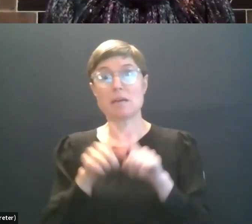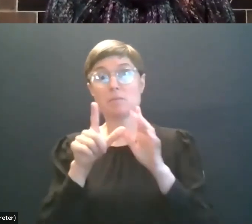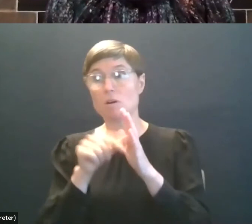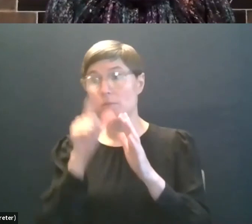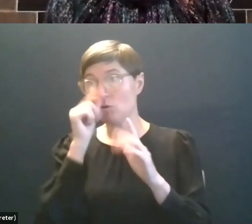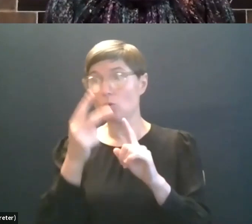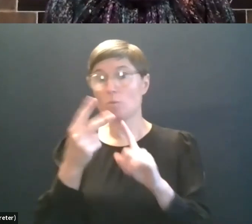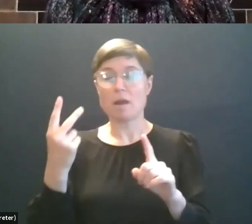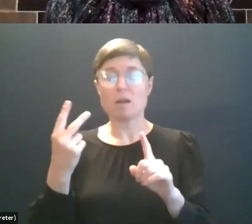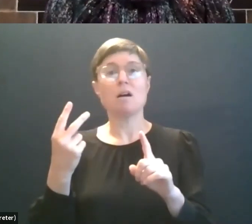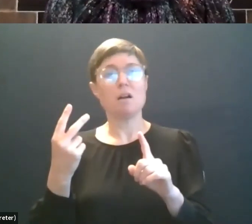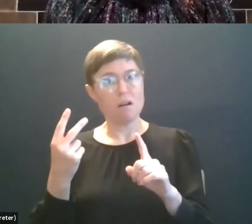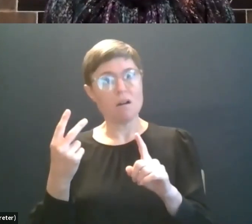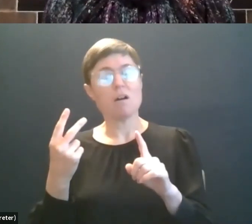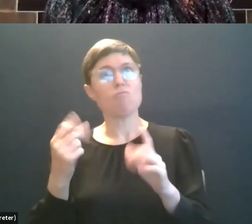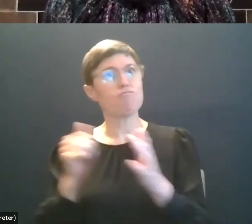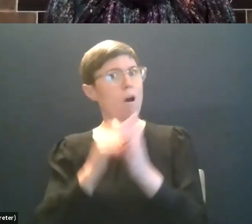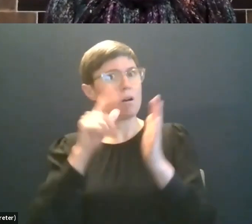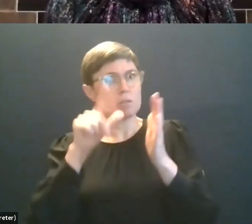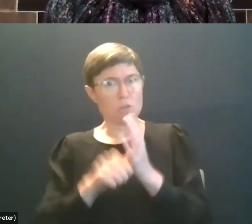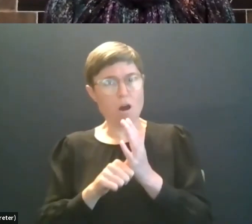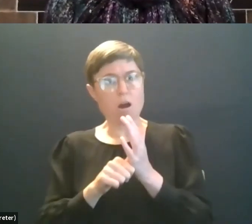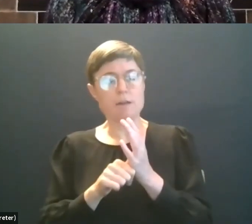we made a decision to do better for the future.